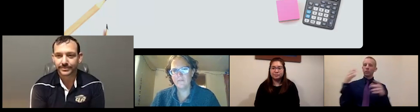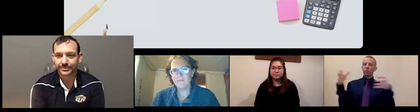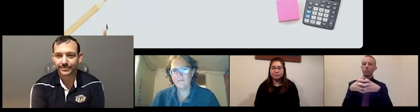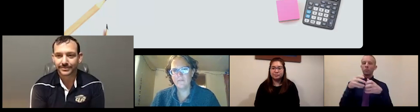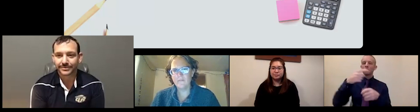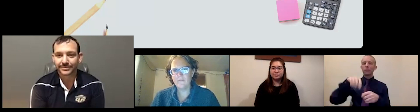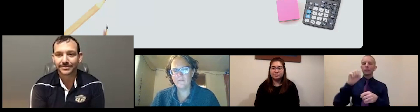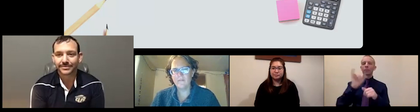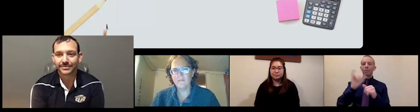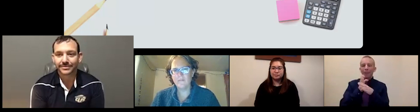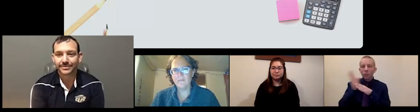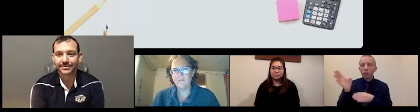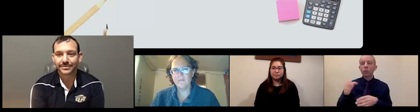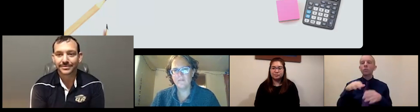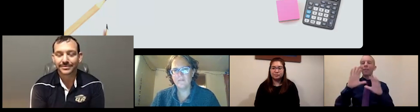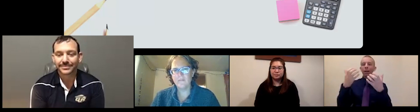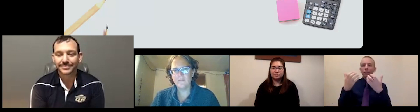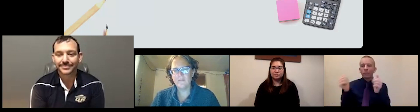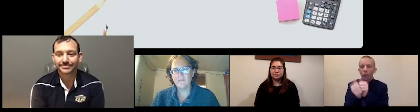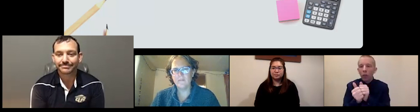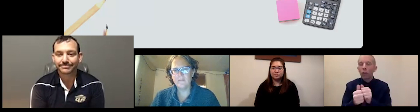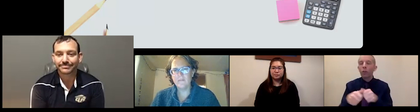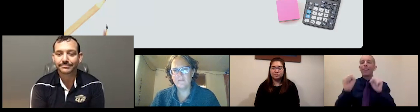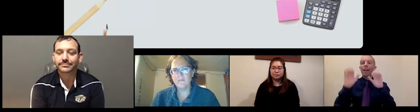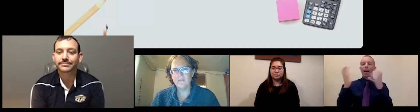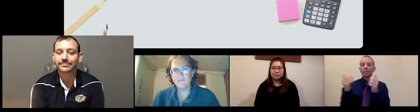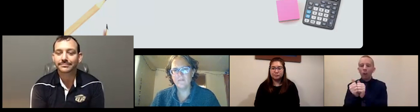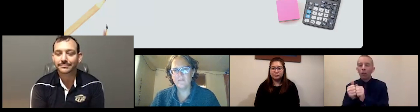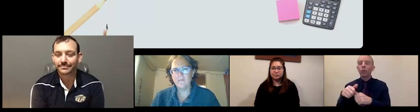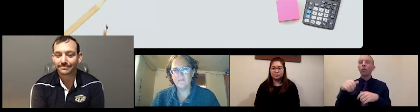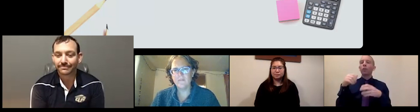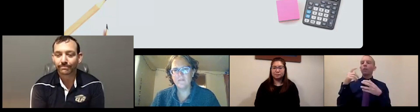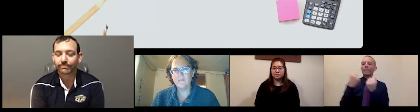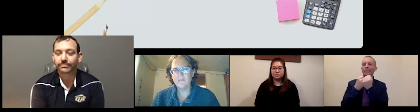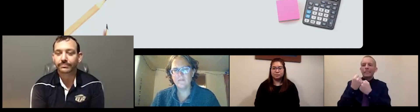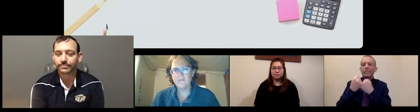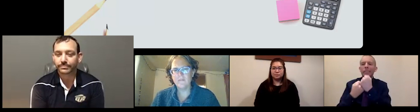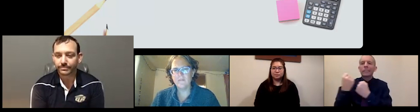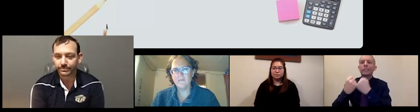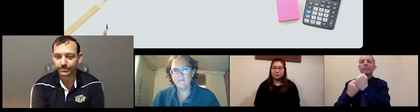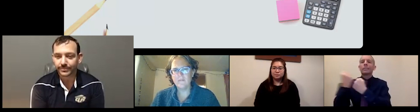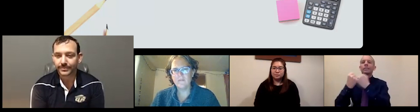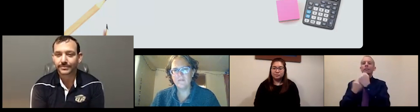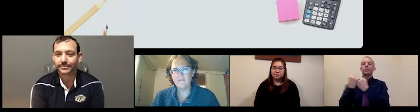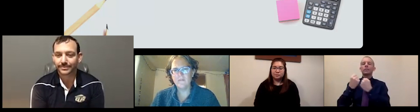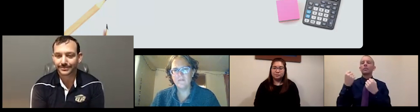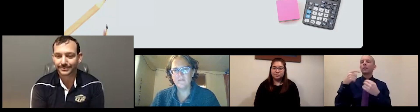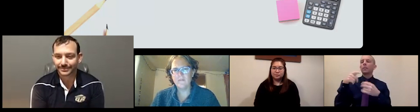the same major had classes together, went to class together, and constantly supported each other.